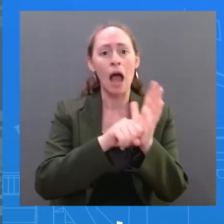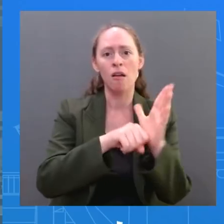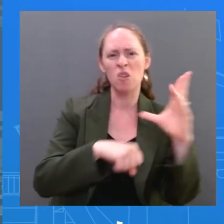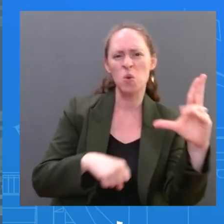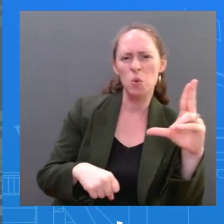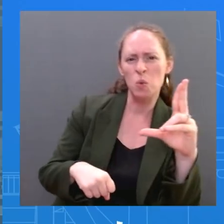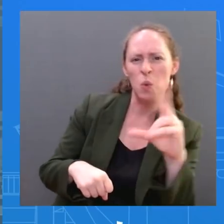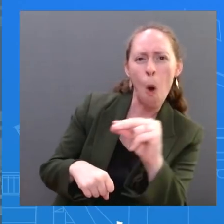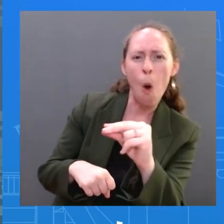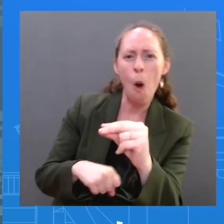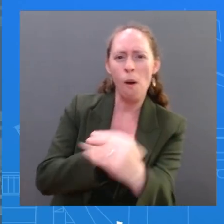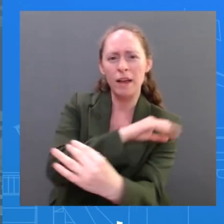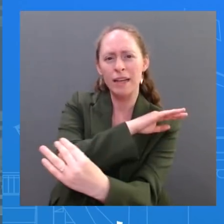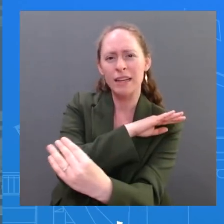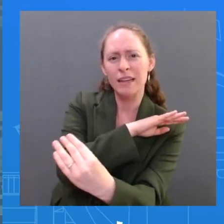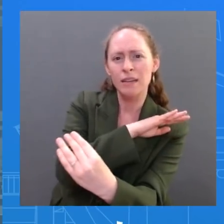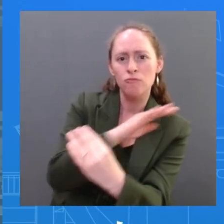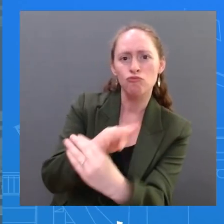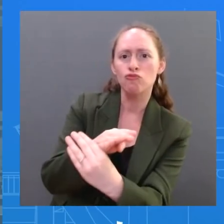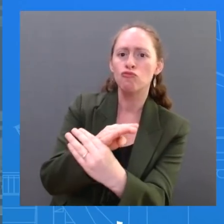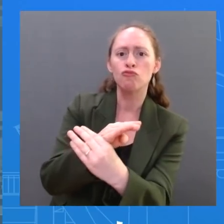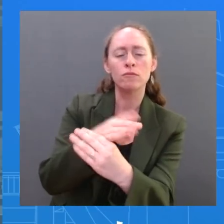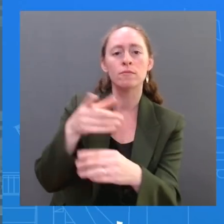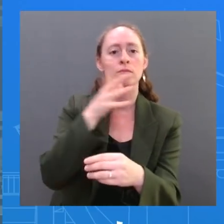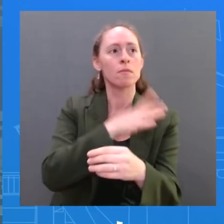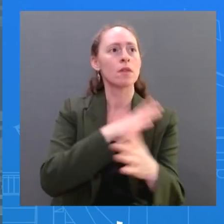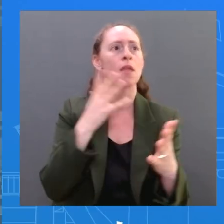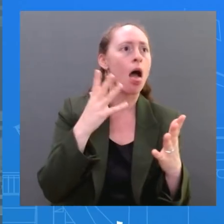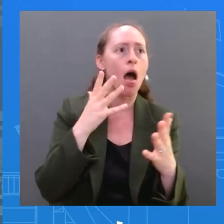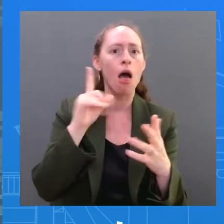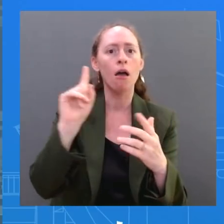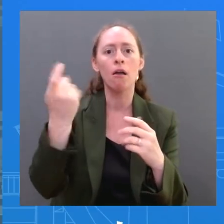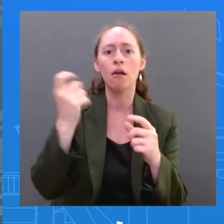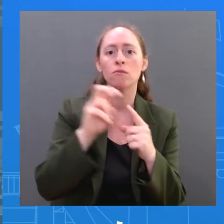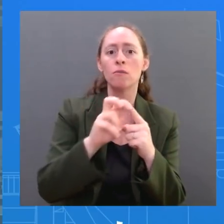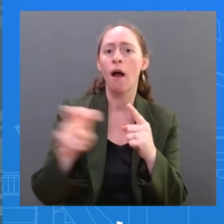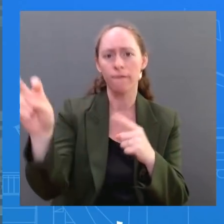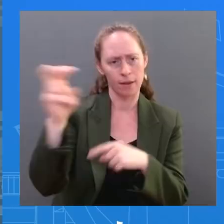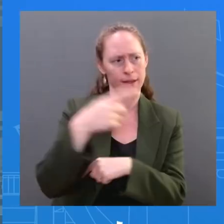It also protects the privacy of patients and their access to accurate information,